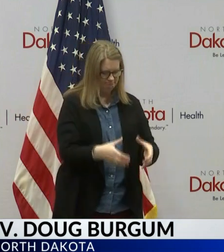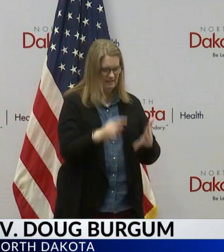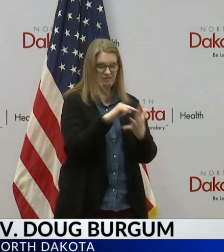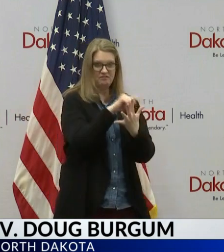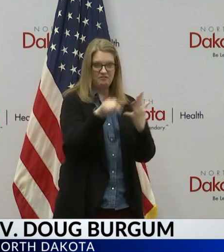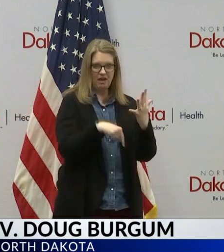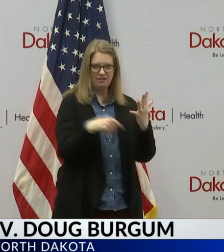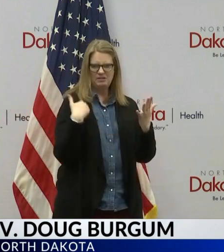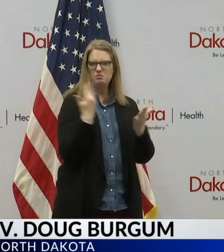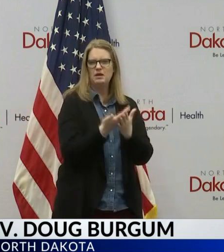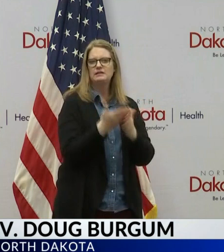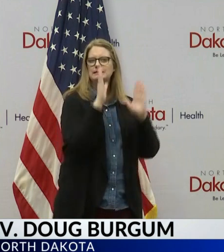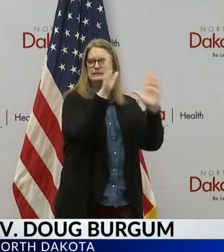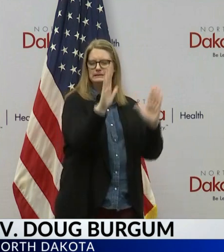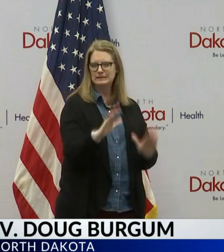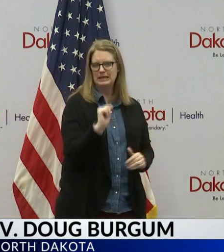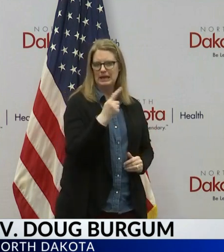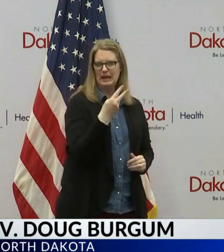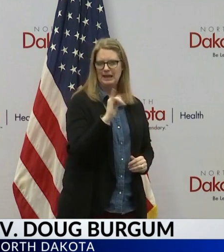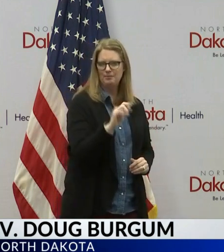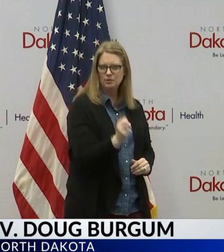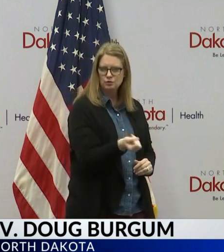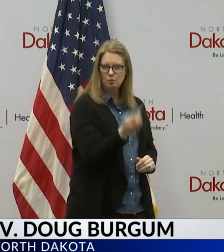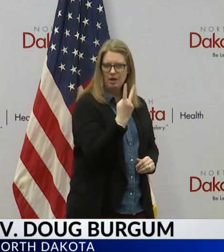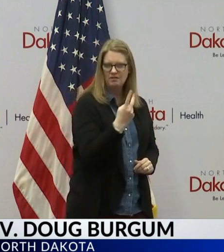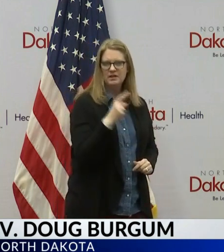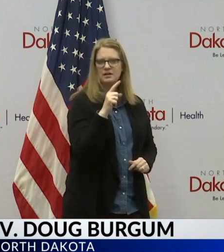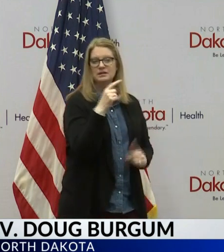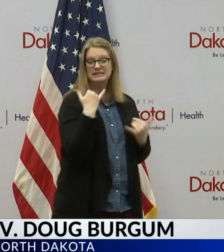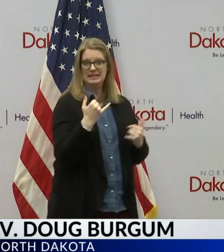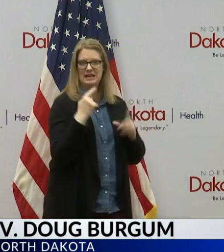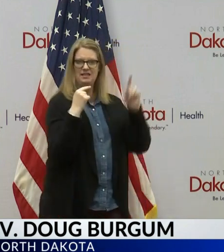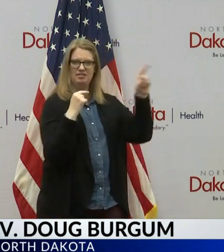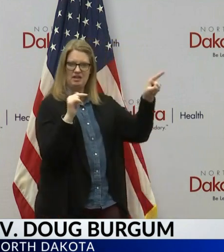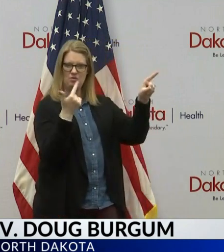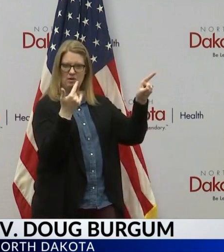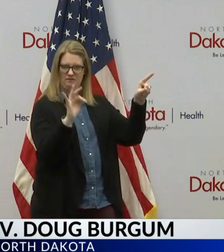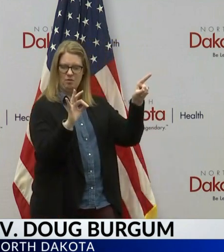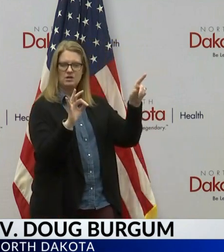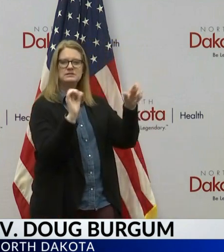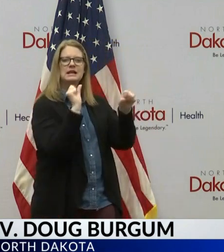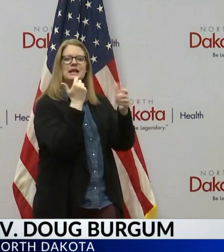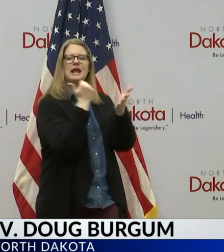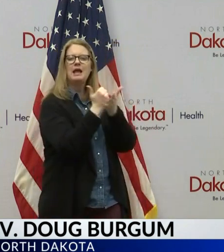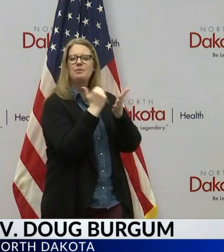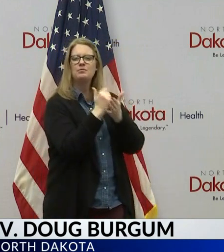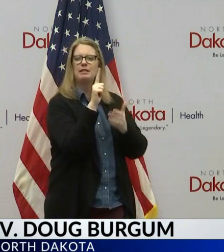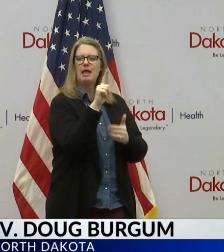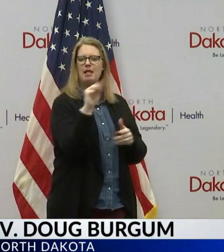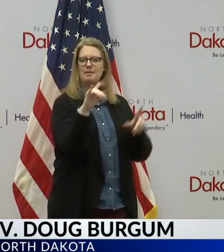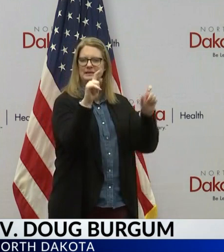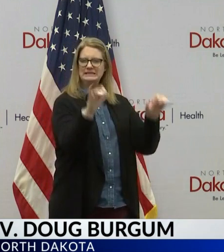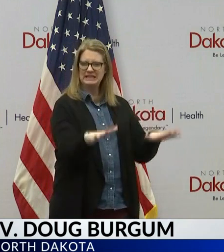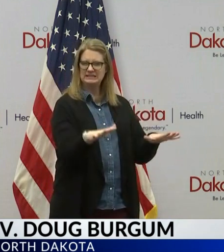CDC WAS IN NORTH DAKOTA. WE WELCOME PROTECTION TEAM. THEY HAVE -- THEY ARRIVED